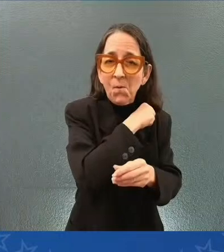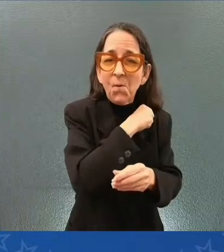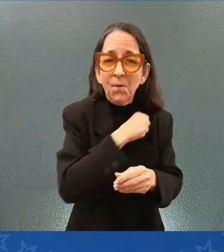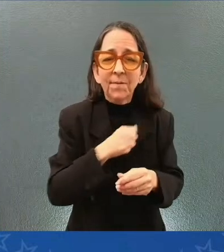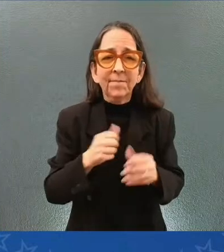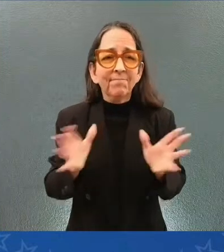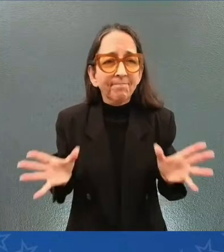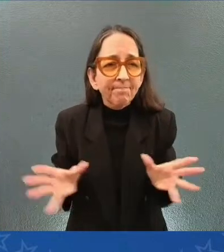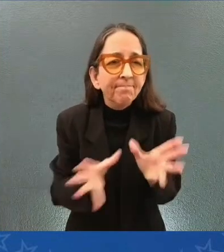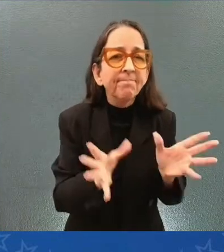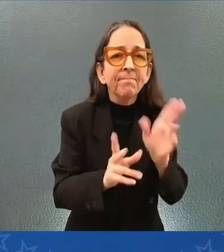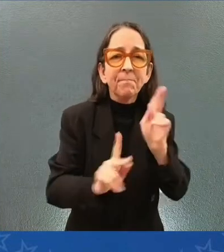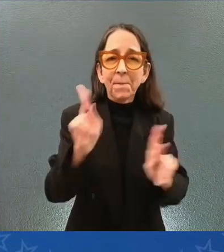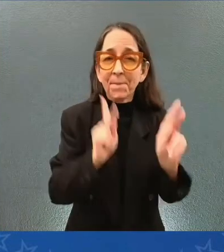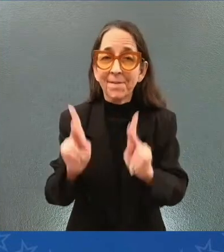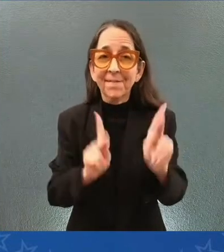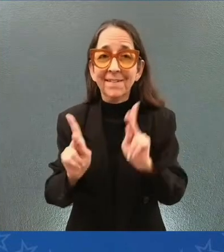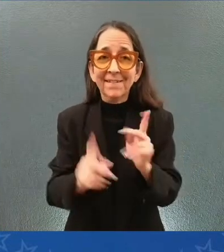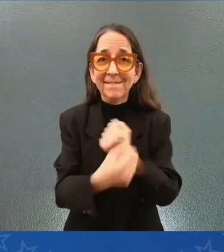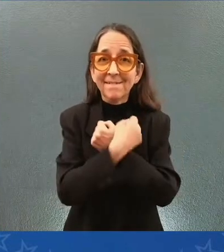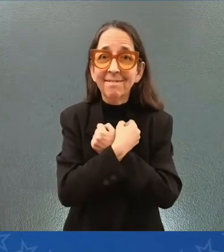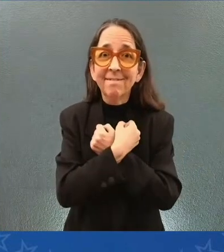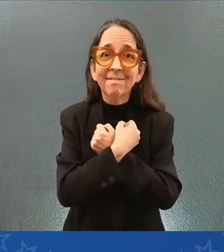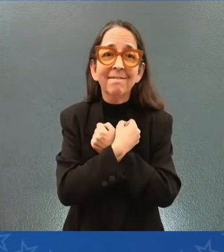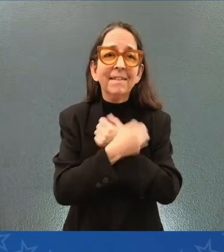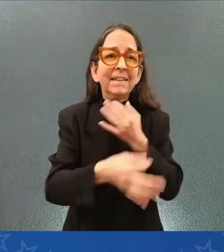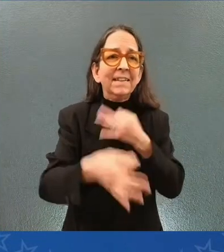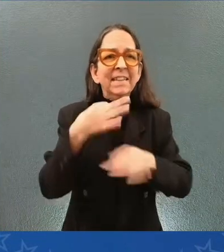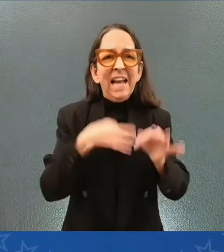but love, wisdom and compassion toward one another.